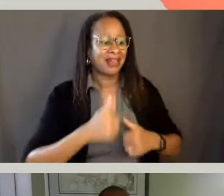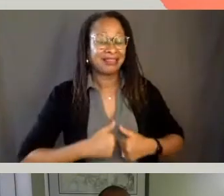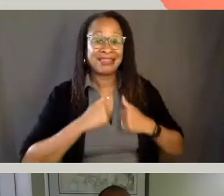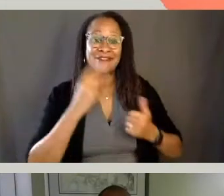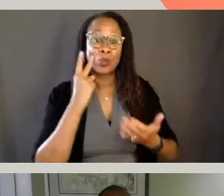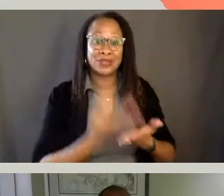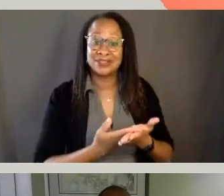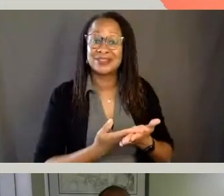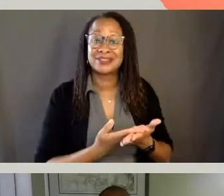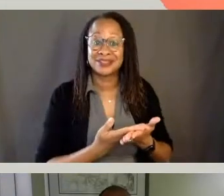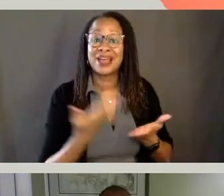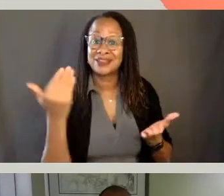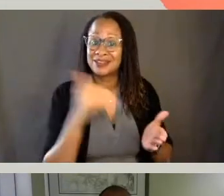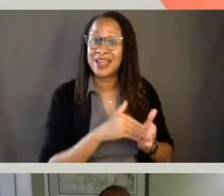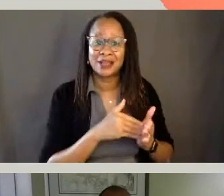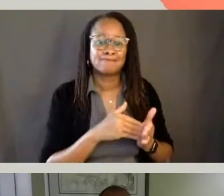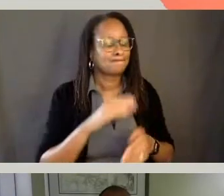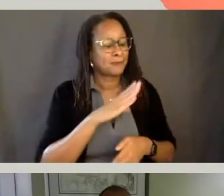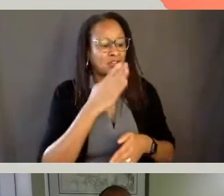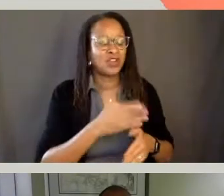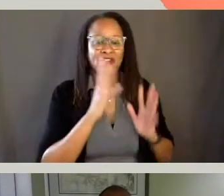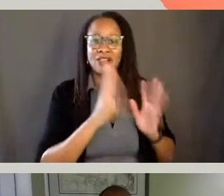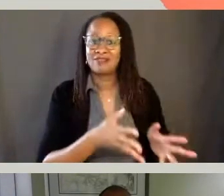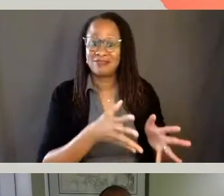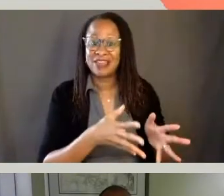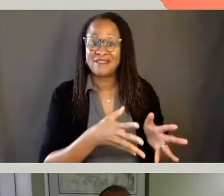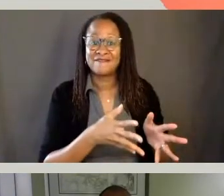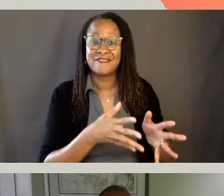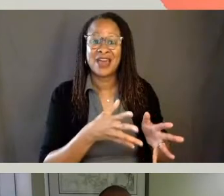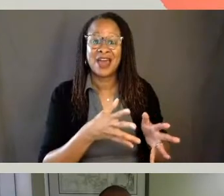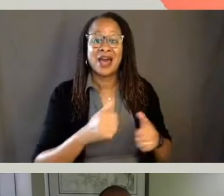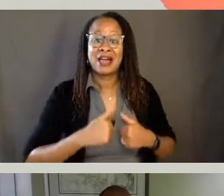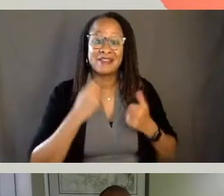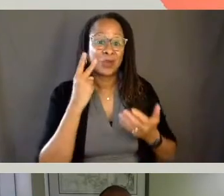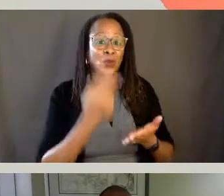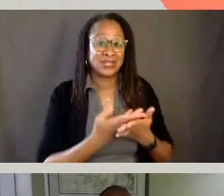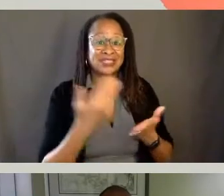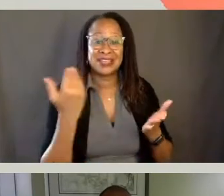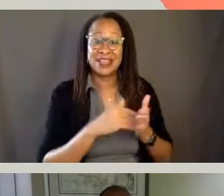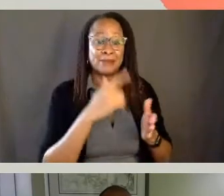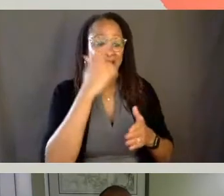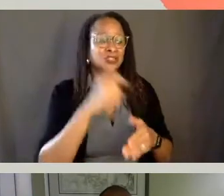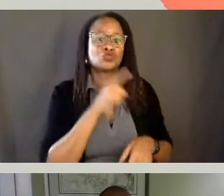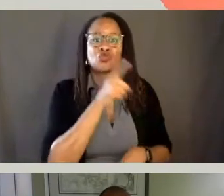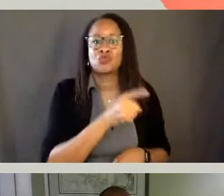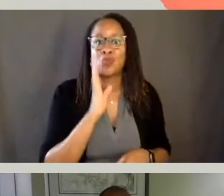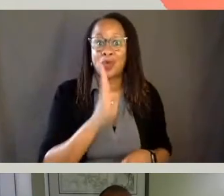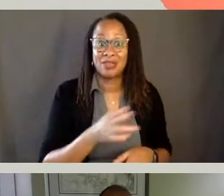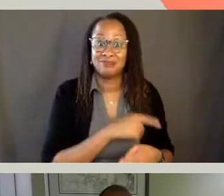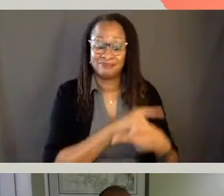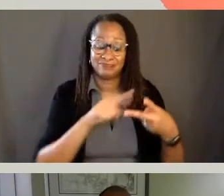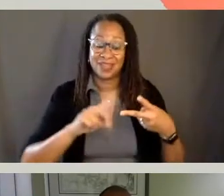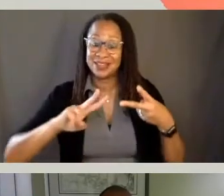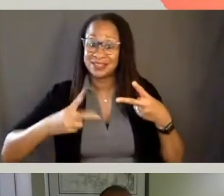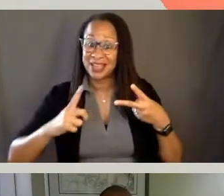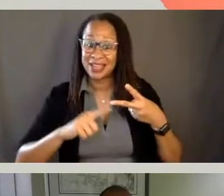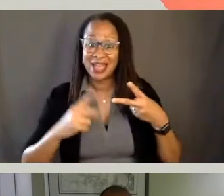Again, you never wanna leave a living witness if you're a criminal because they're gonna tell you the truth. Secondly, if we cut to an expert